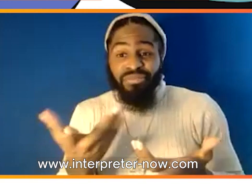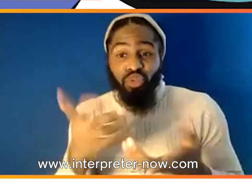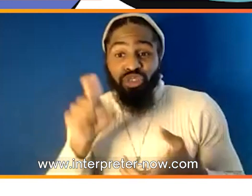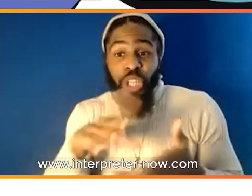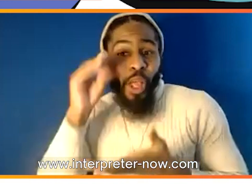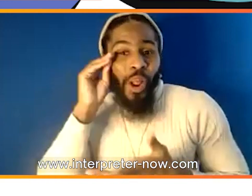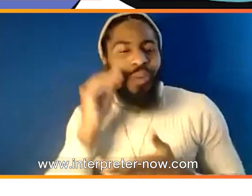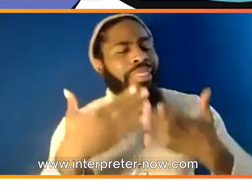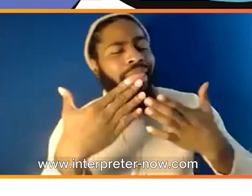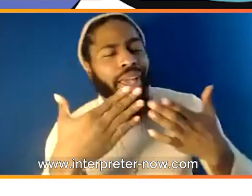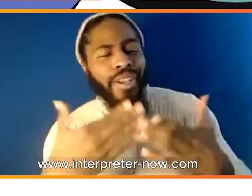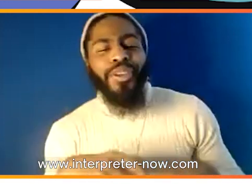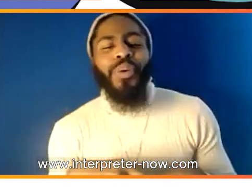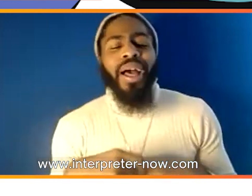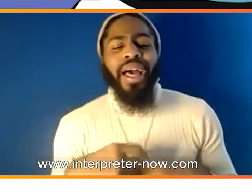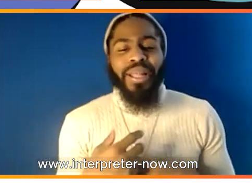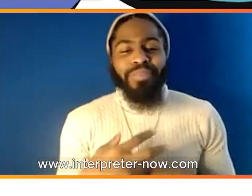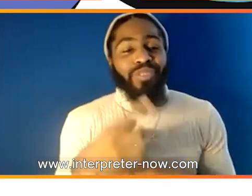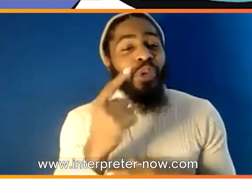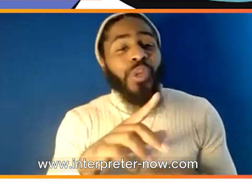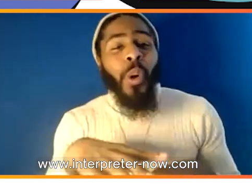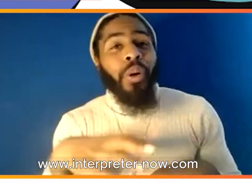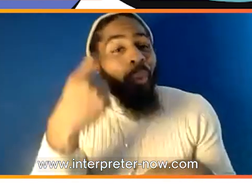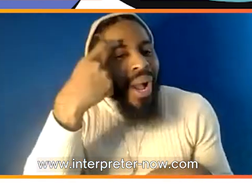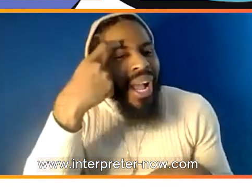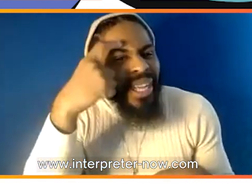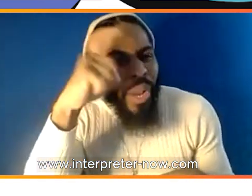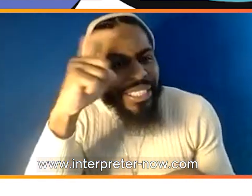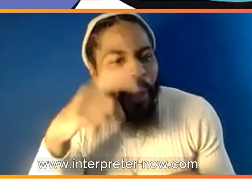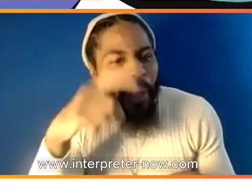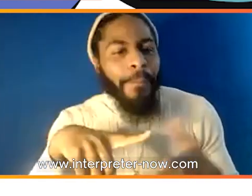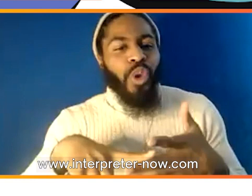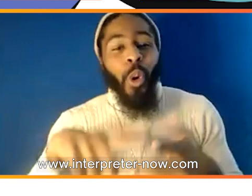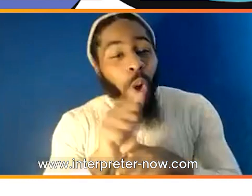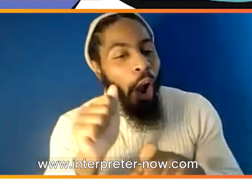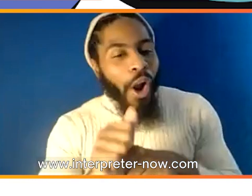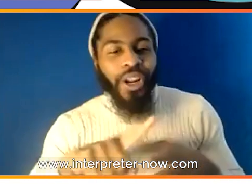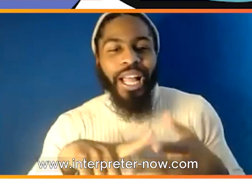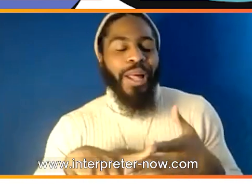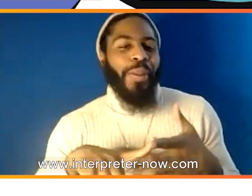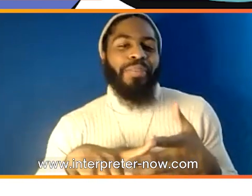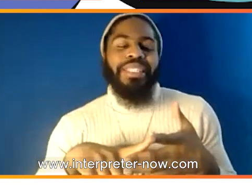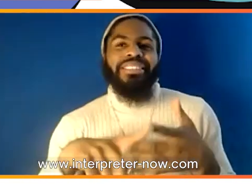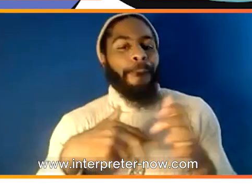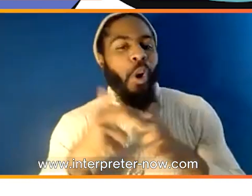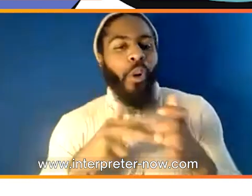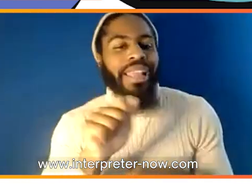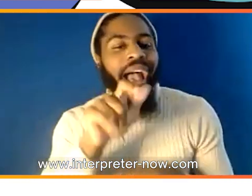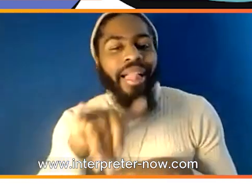Fantastic. Thank you, Brian. Thanks for sharing your wisdom and your work in building